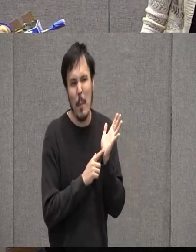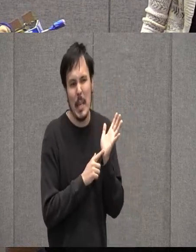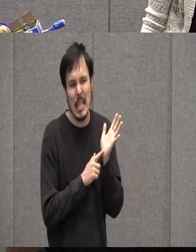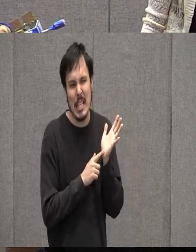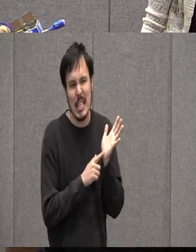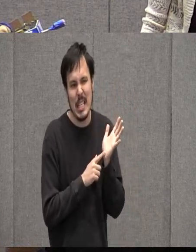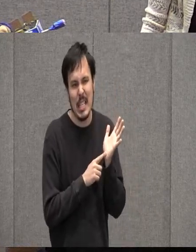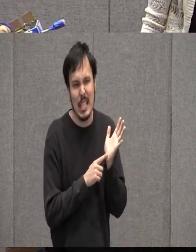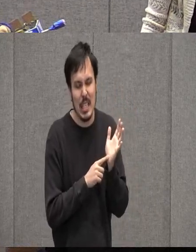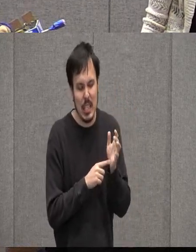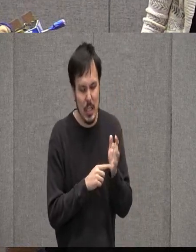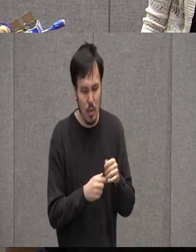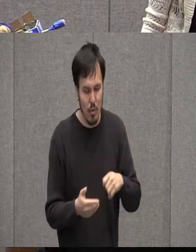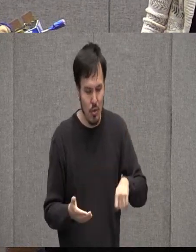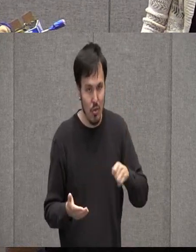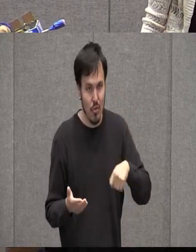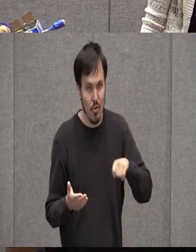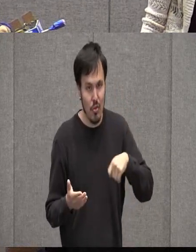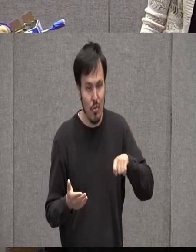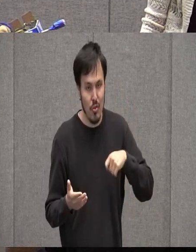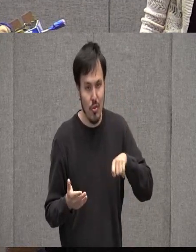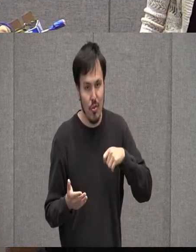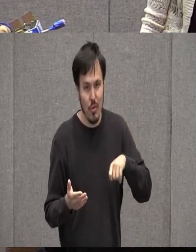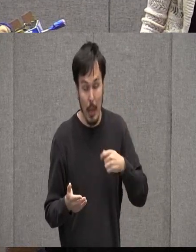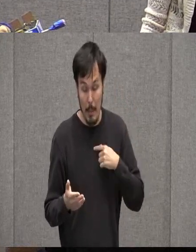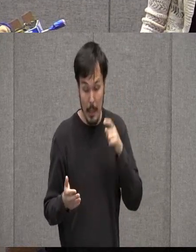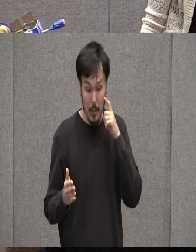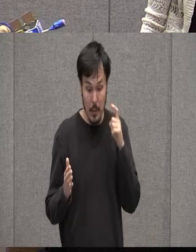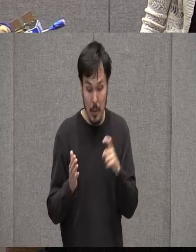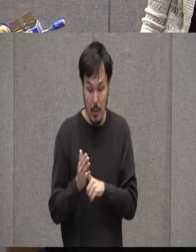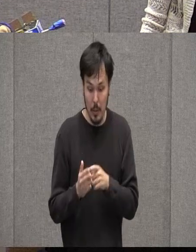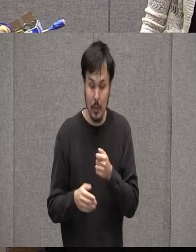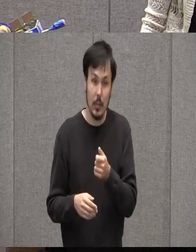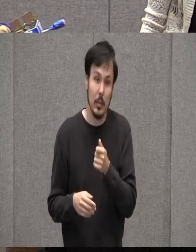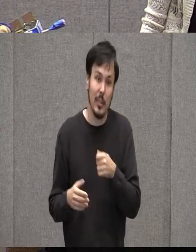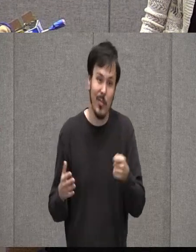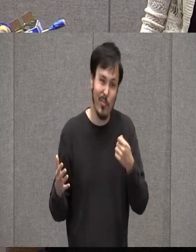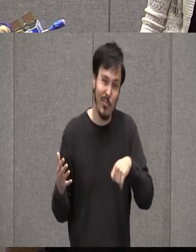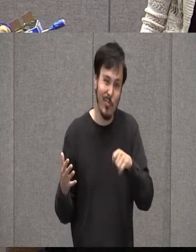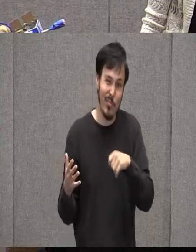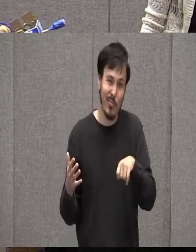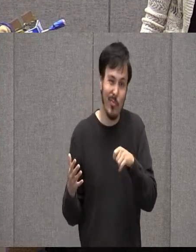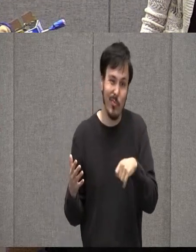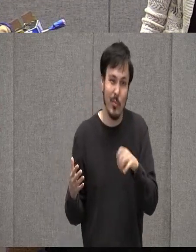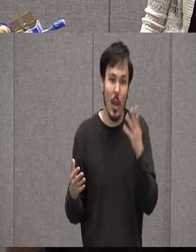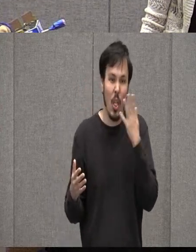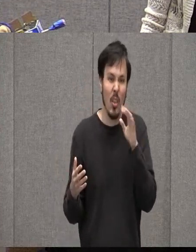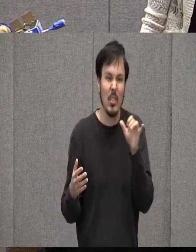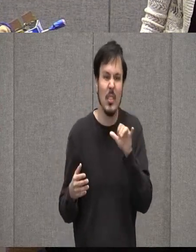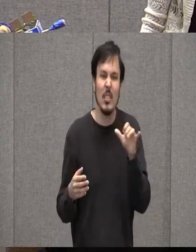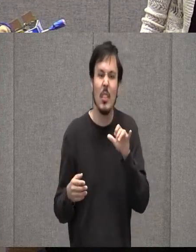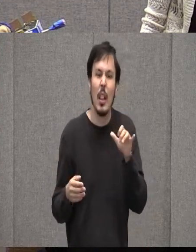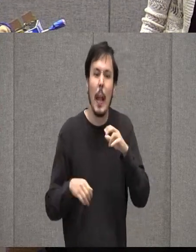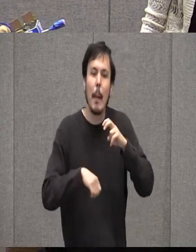and you're stirring it and stirring it and stirring it and what I noticed when I was making it is the perfect consistency looks like mashed potatoes.